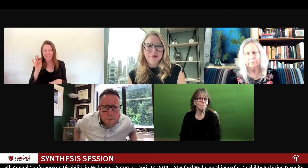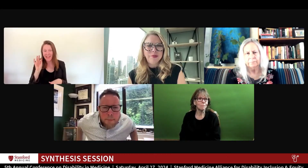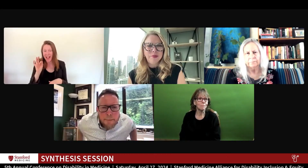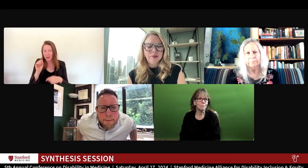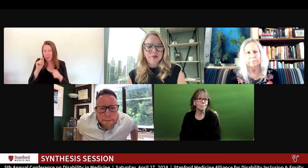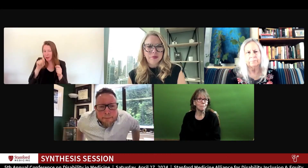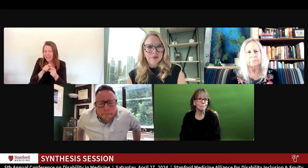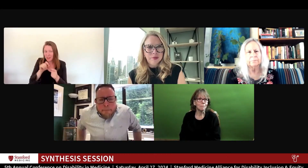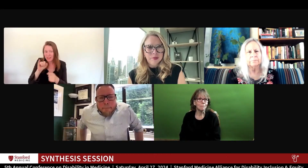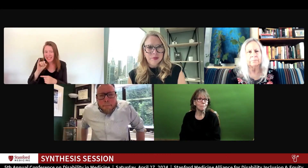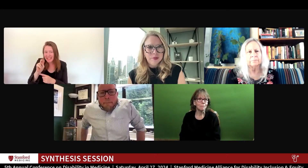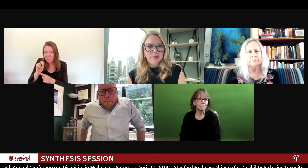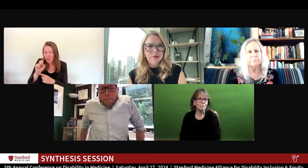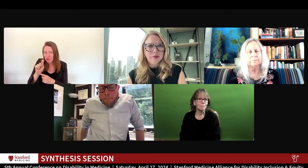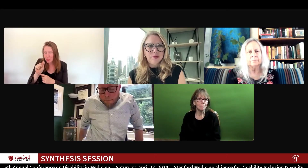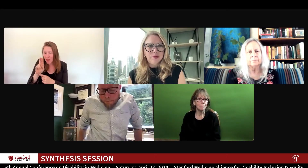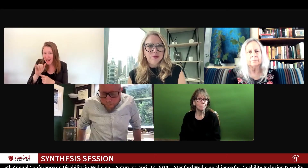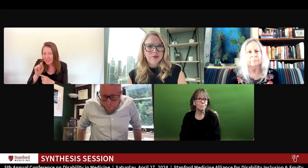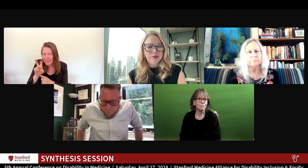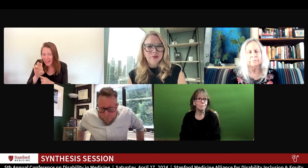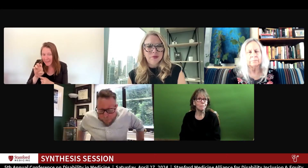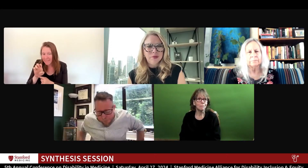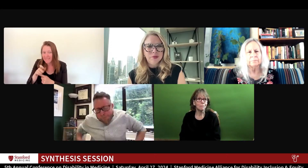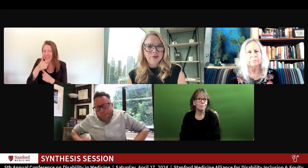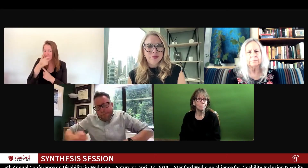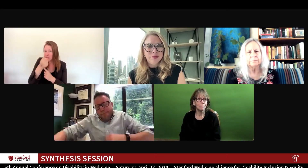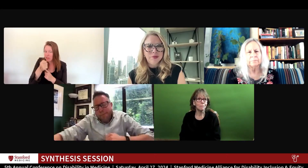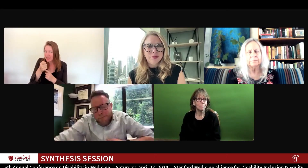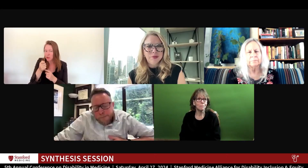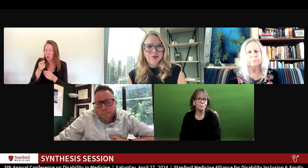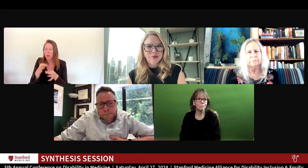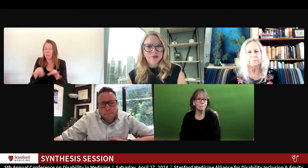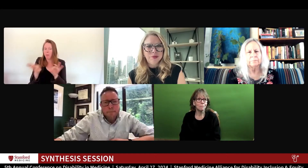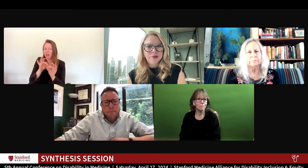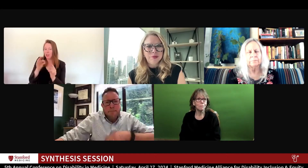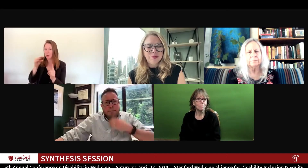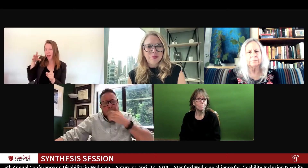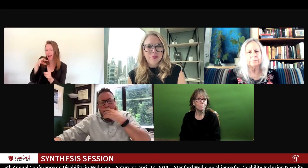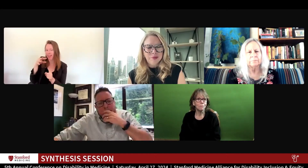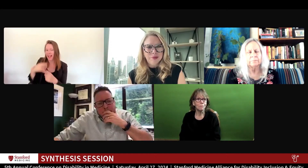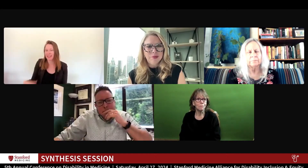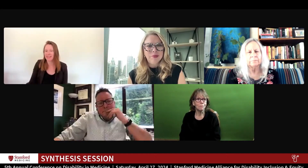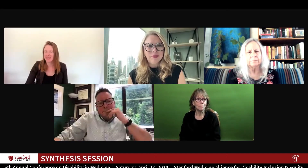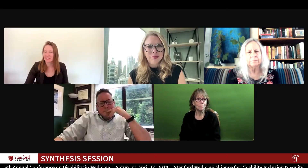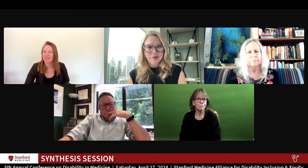have come up today. That you might have found particularly instructive, interesting or important